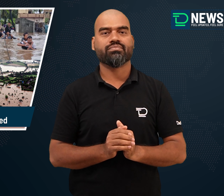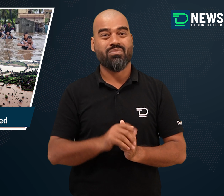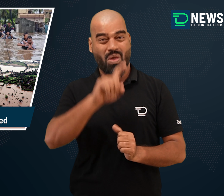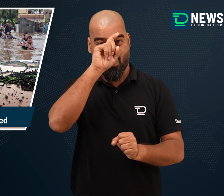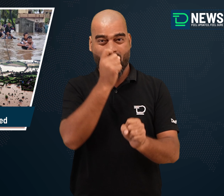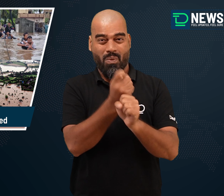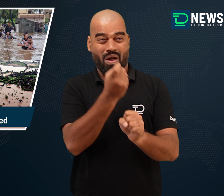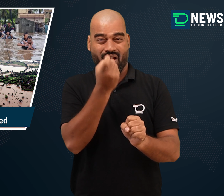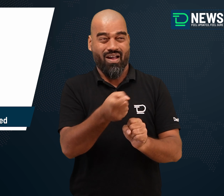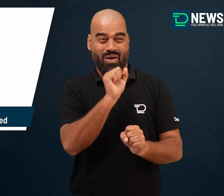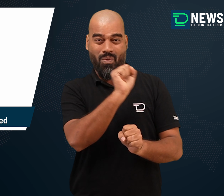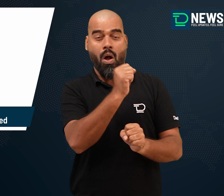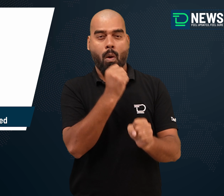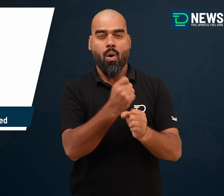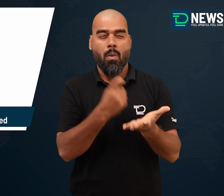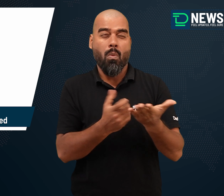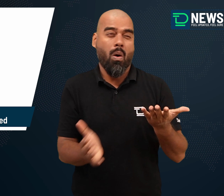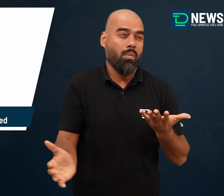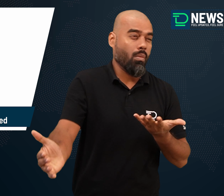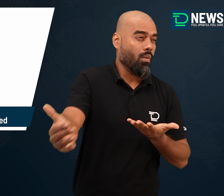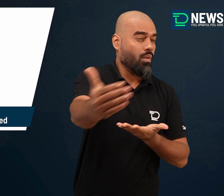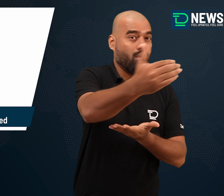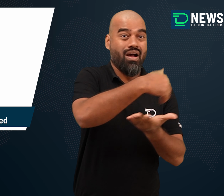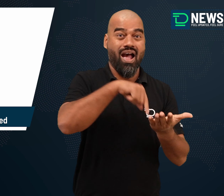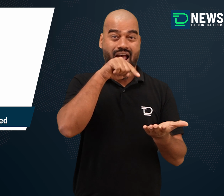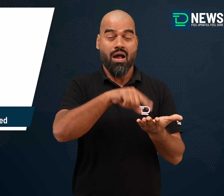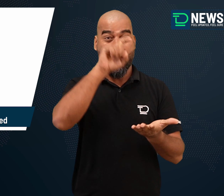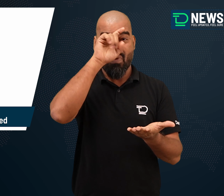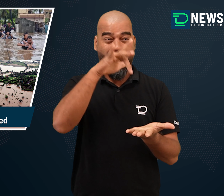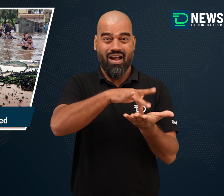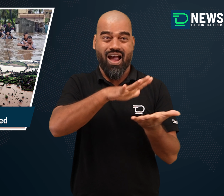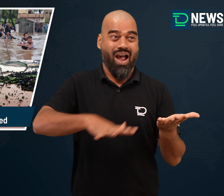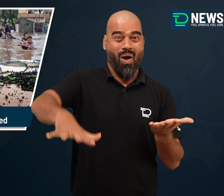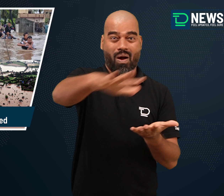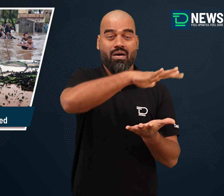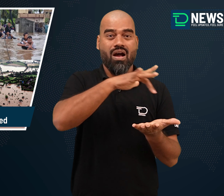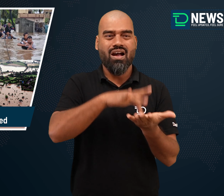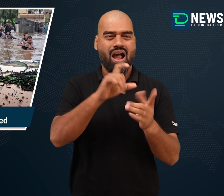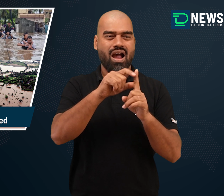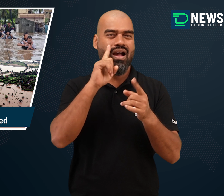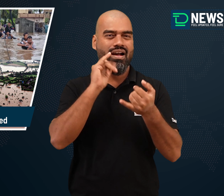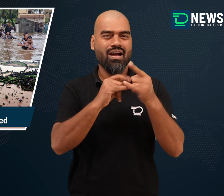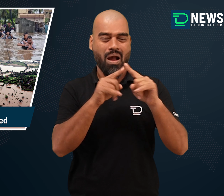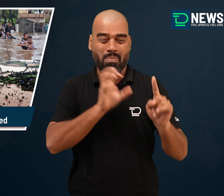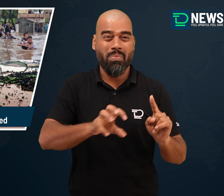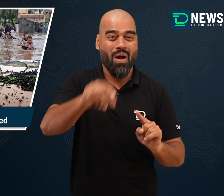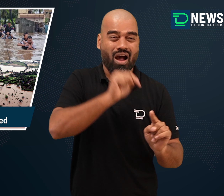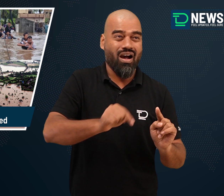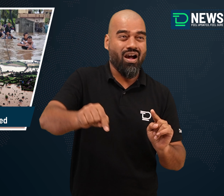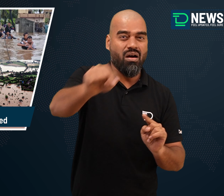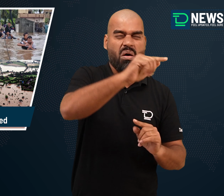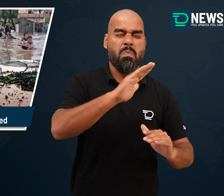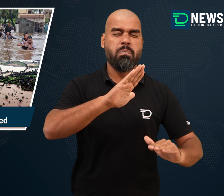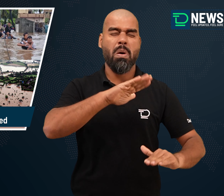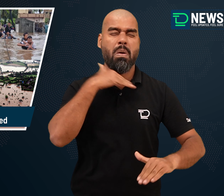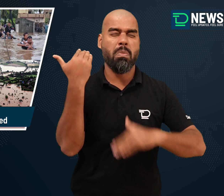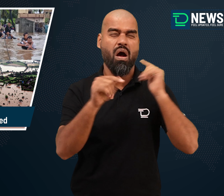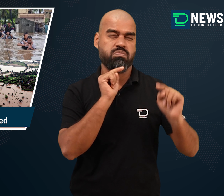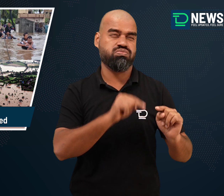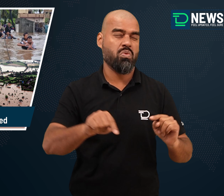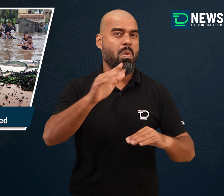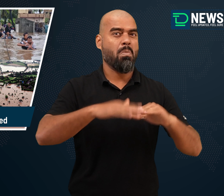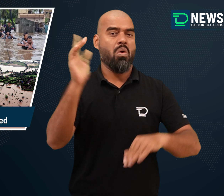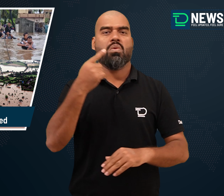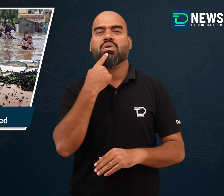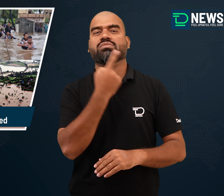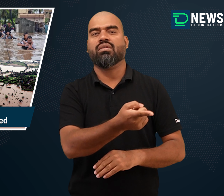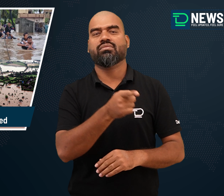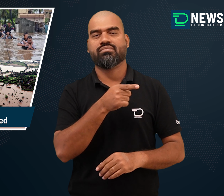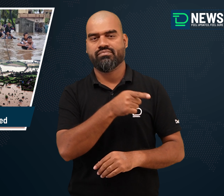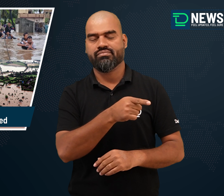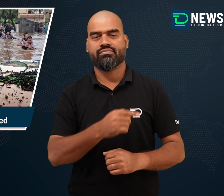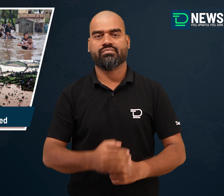The Gujarat government reports deaths in multiple districts.